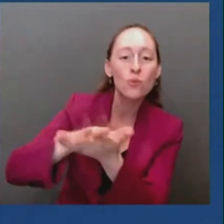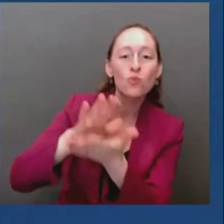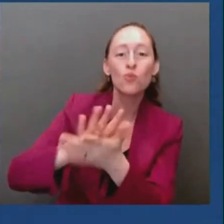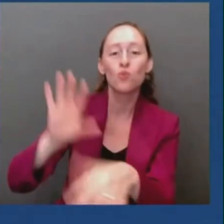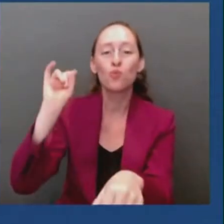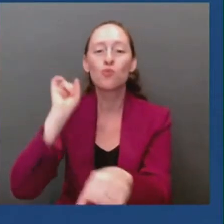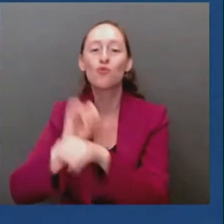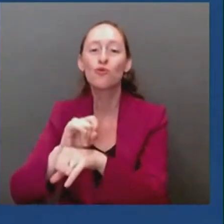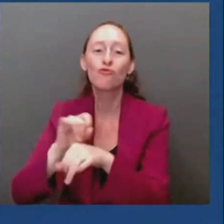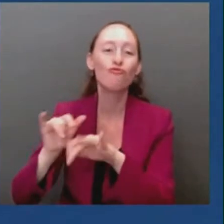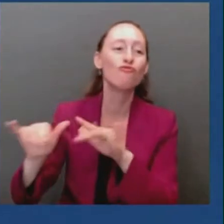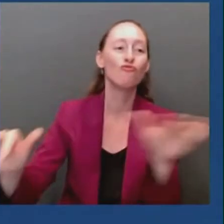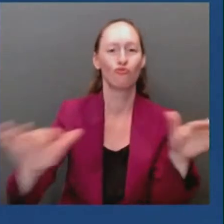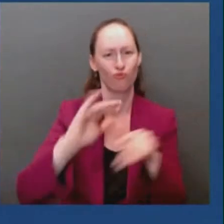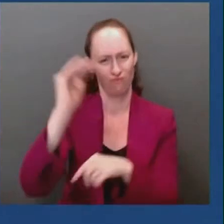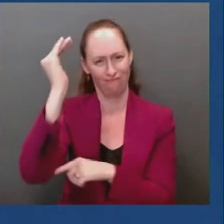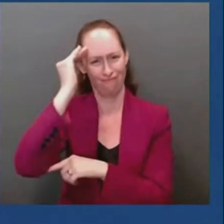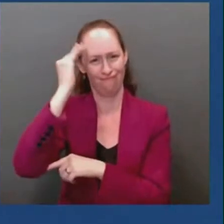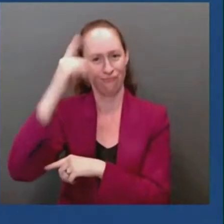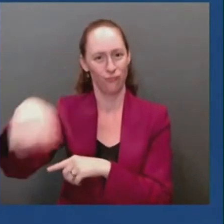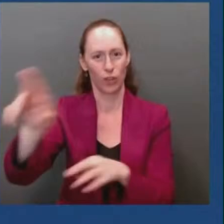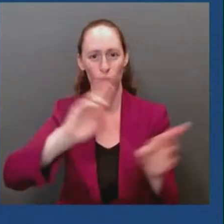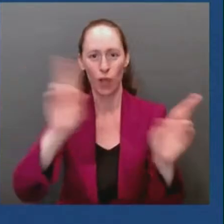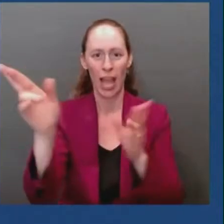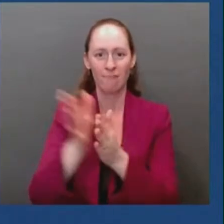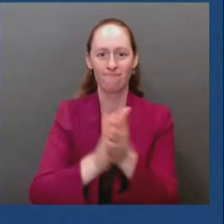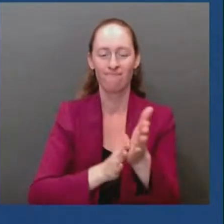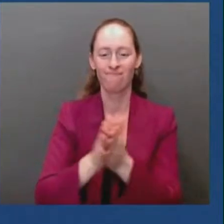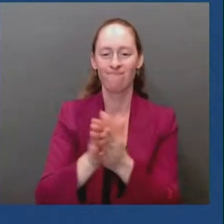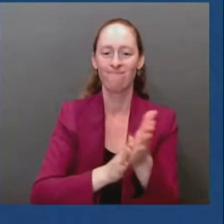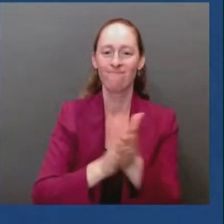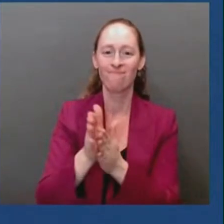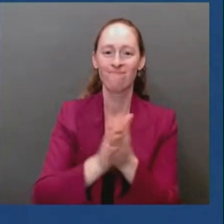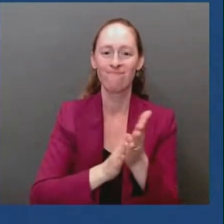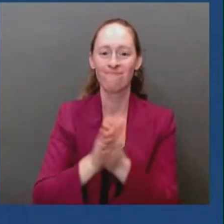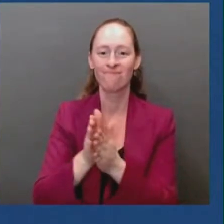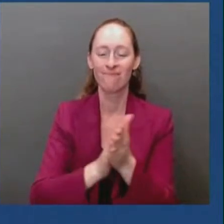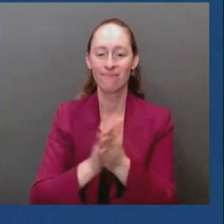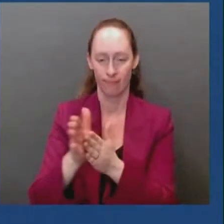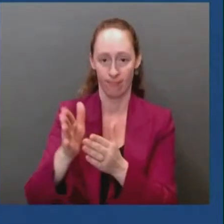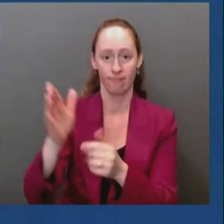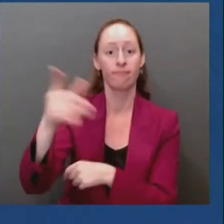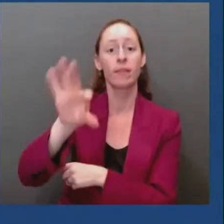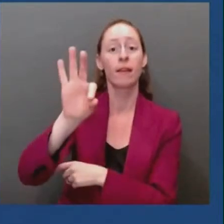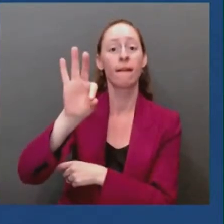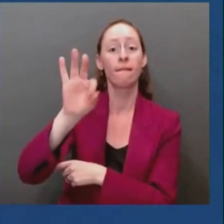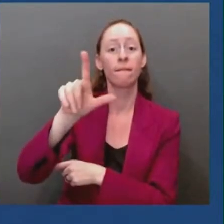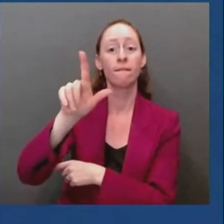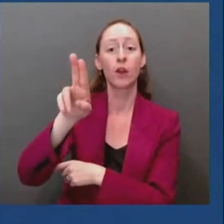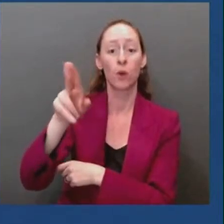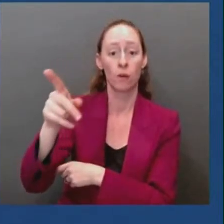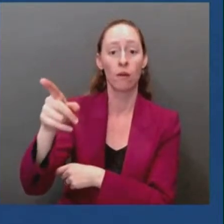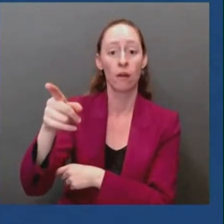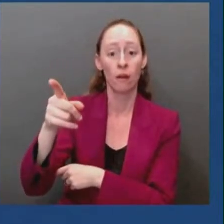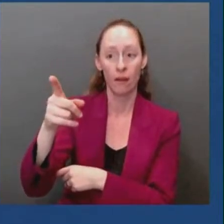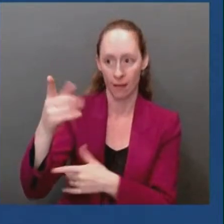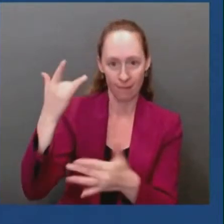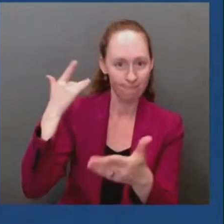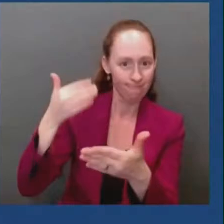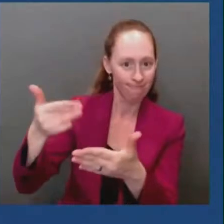AND AS THE ANNUAL FLU VACCINATION CAMPAIGN KICKS INTO HIGH GEAR NATURE THIS MONTH AND